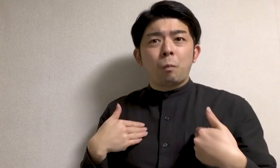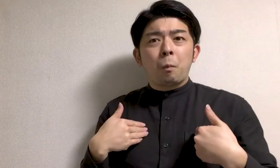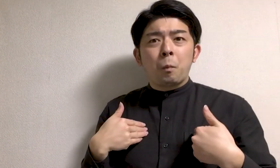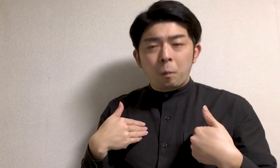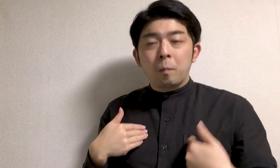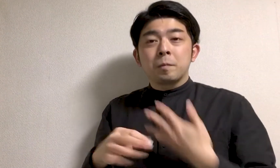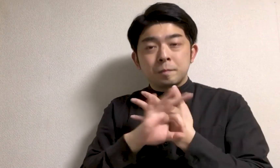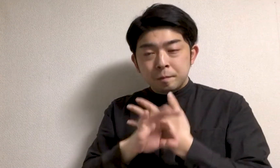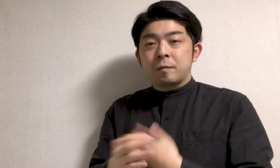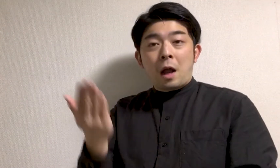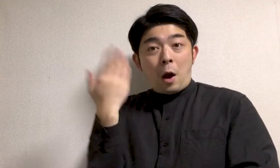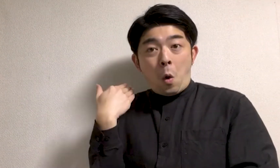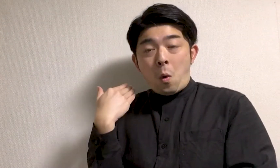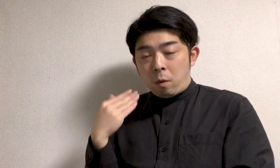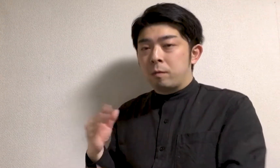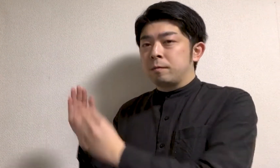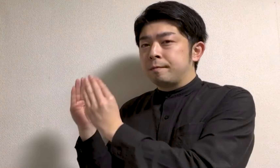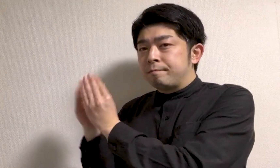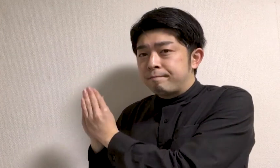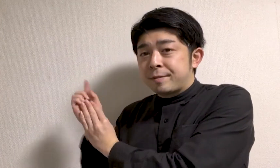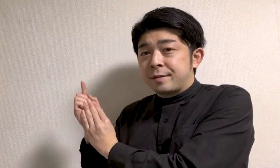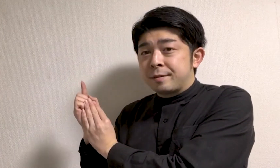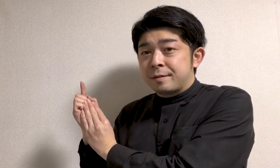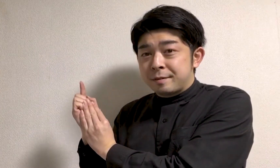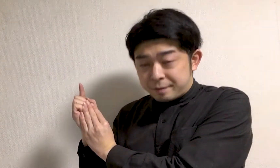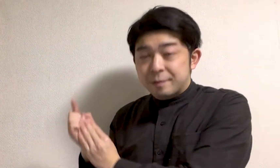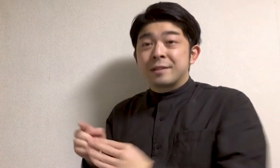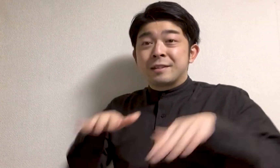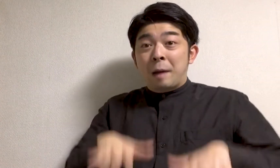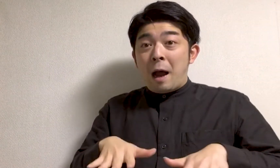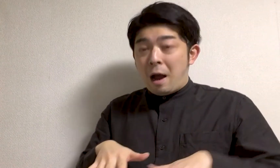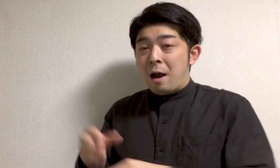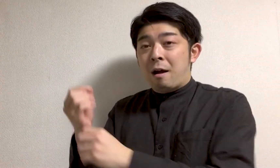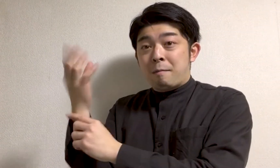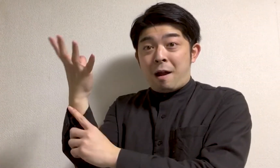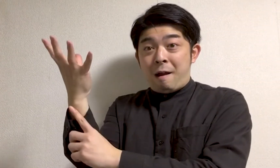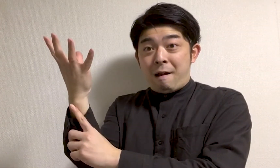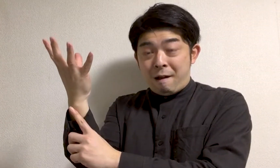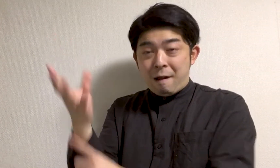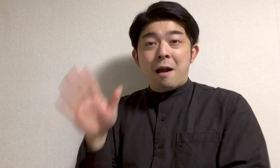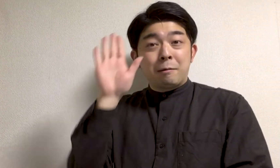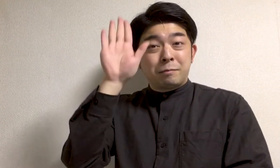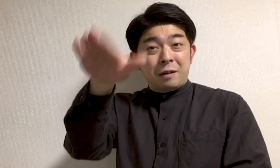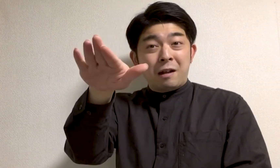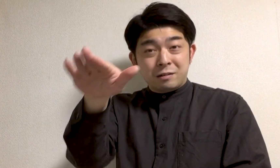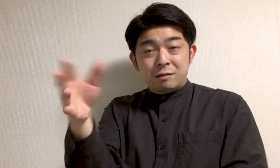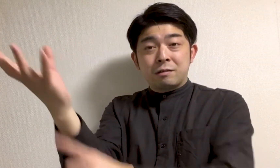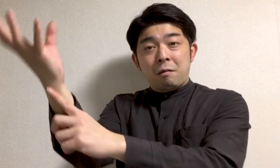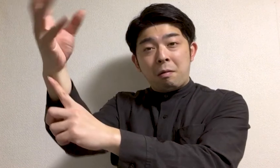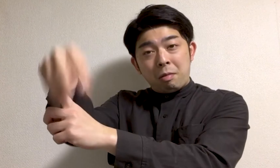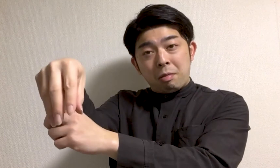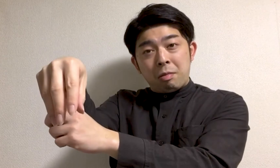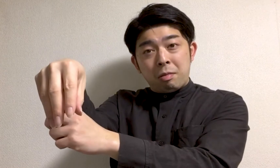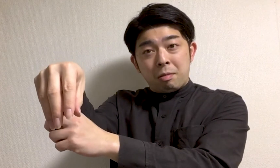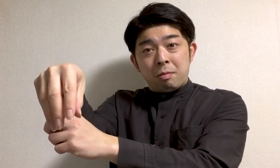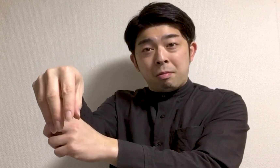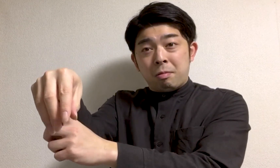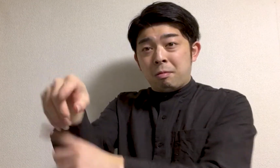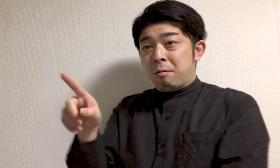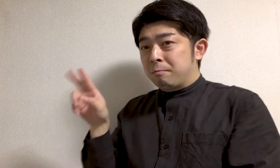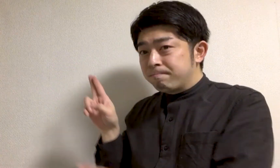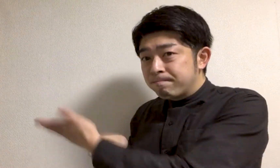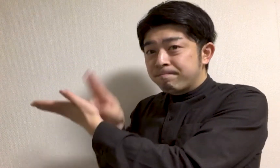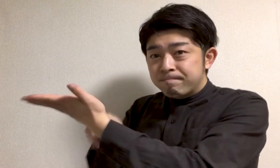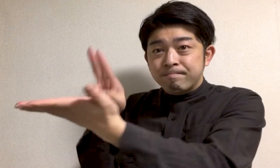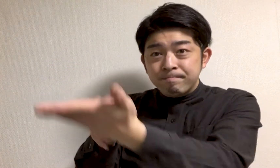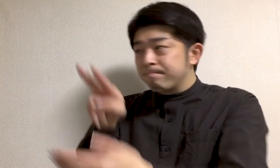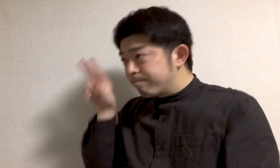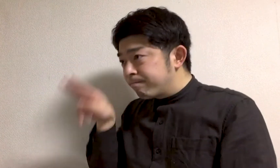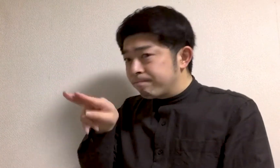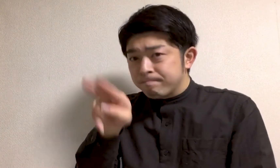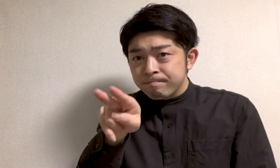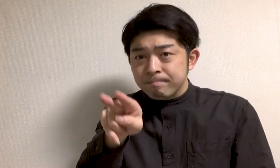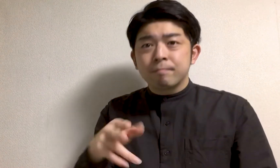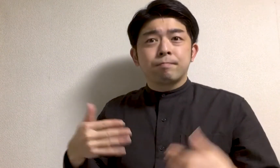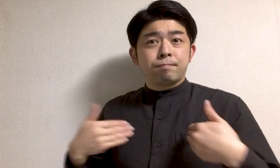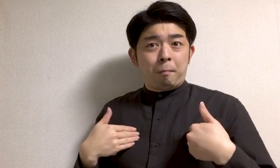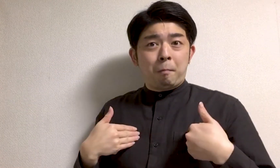Like, a bulb in the past, now it's a flower, then it will wither in the future.